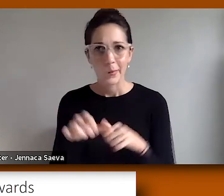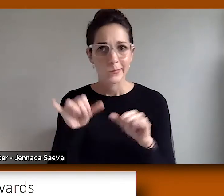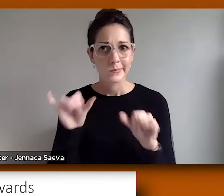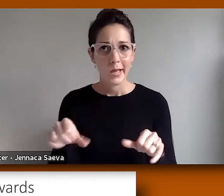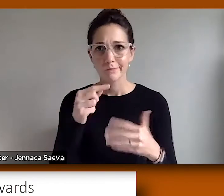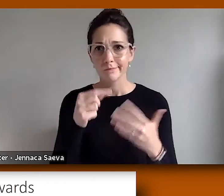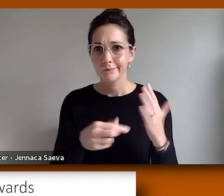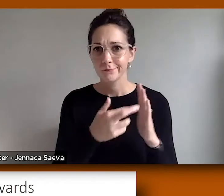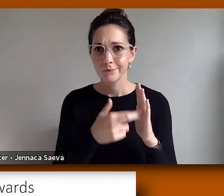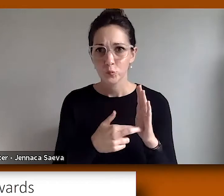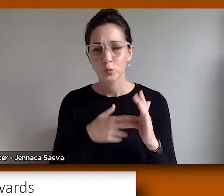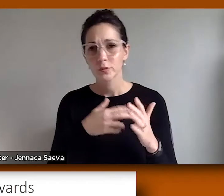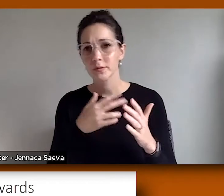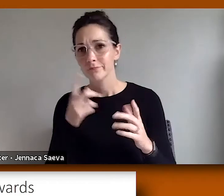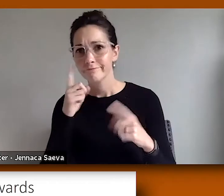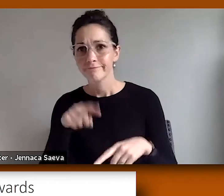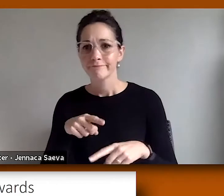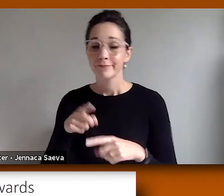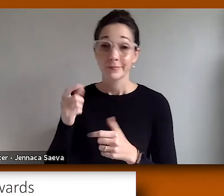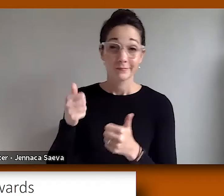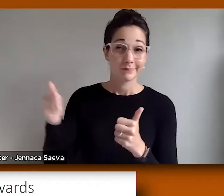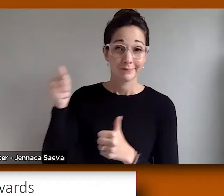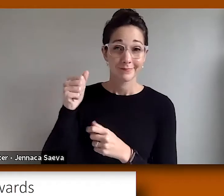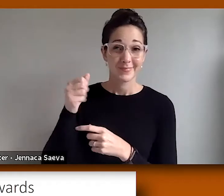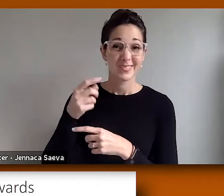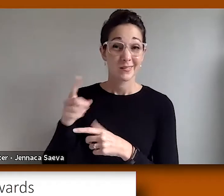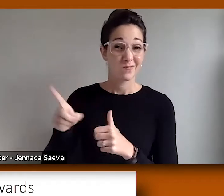as the recipient or the prime award...